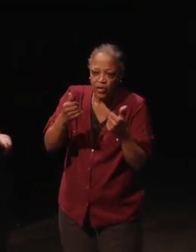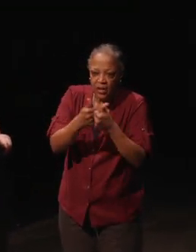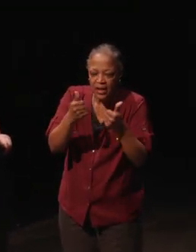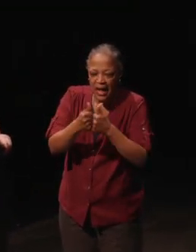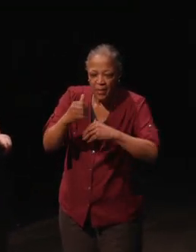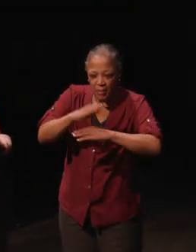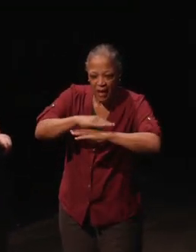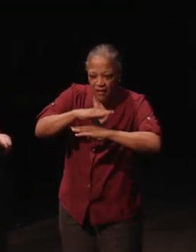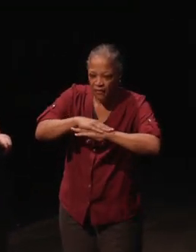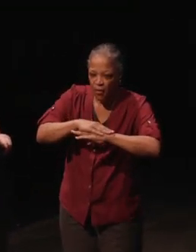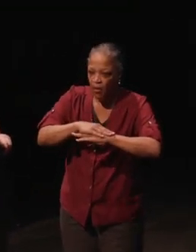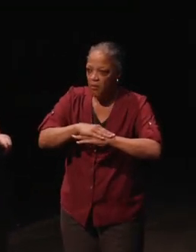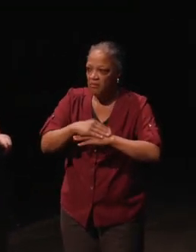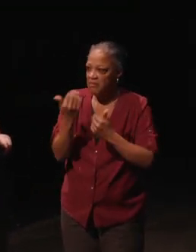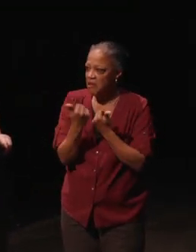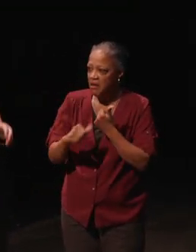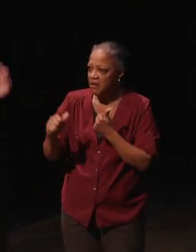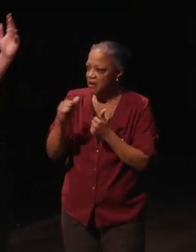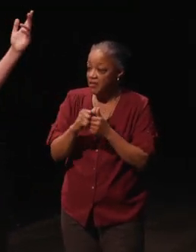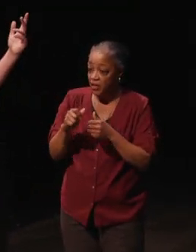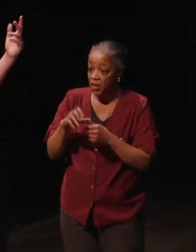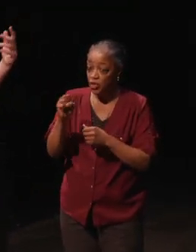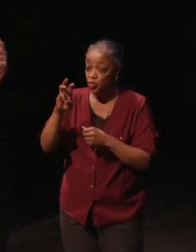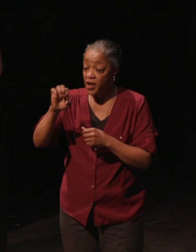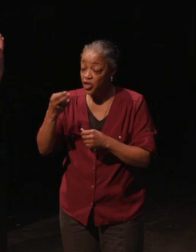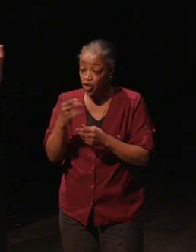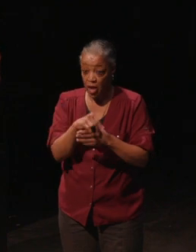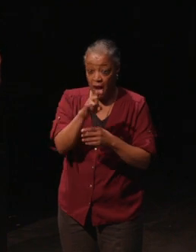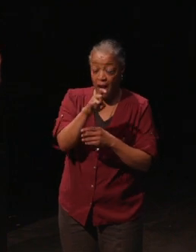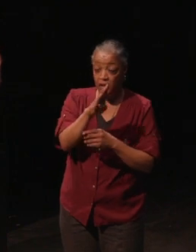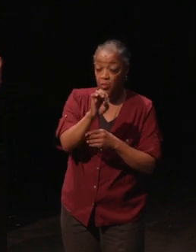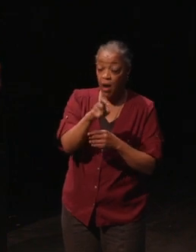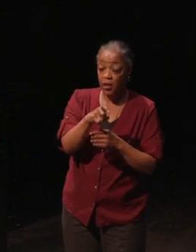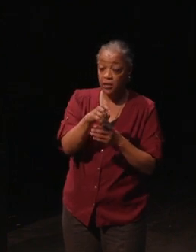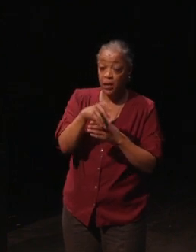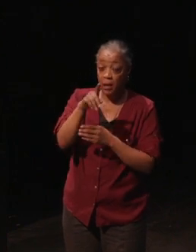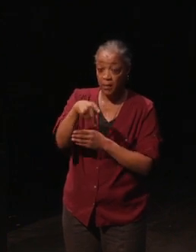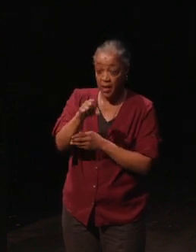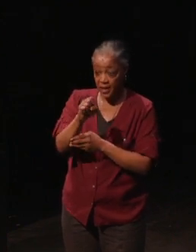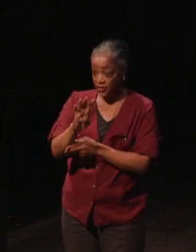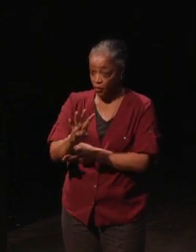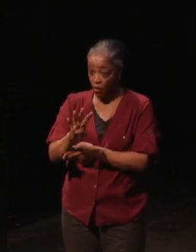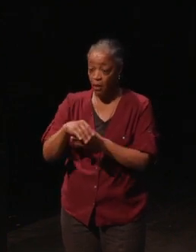say now I'm including the switch, the Xbox, Ps4, iOS,